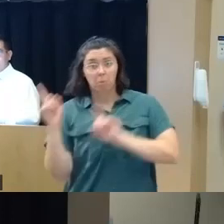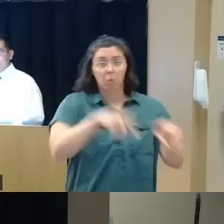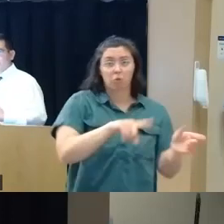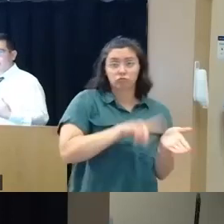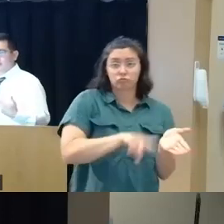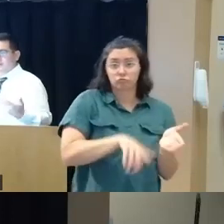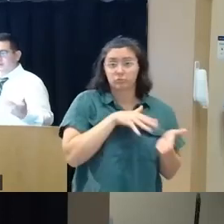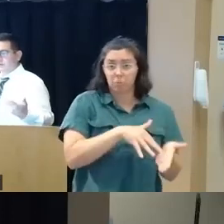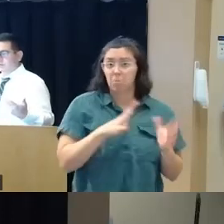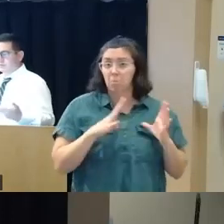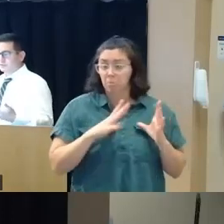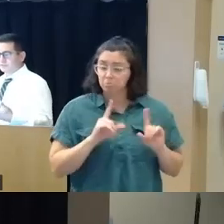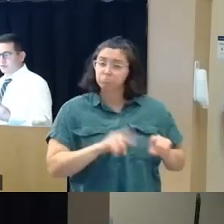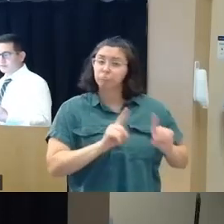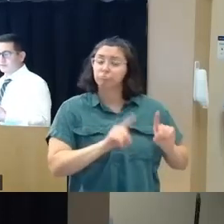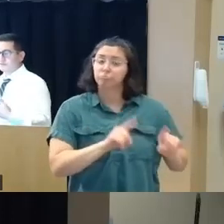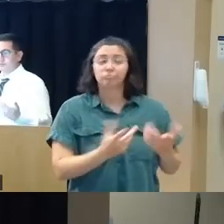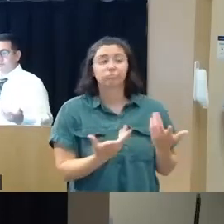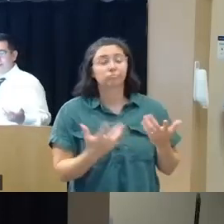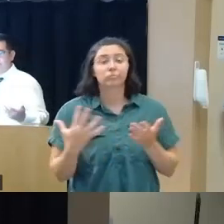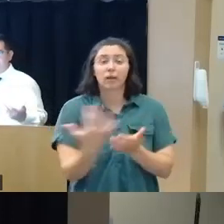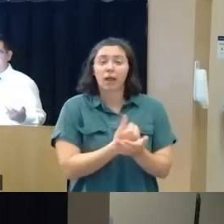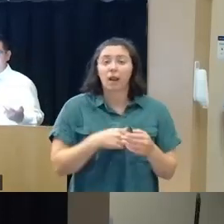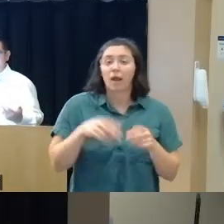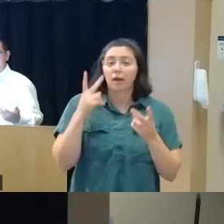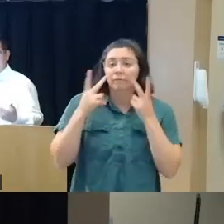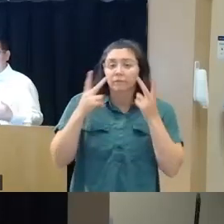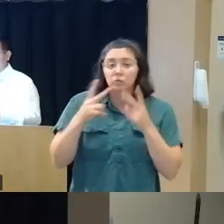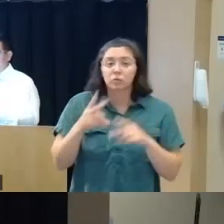research and you know this research involves collecting Visual biomarkers and psychotic